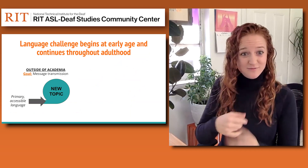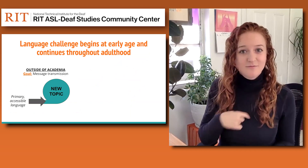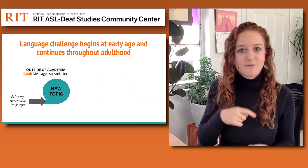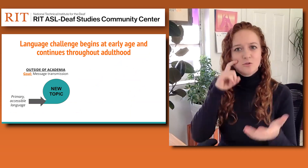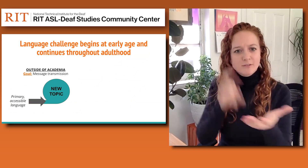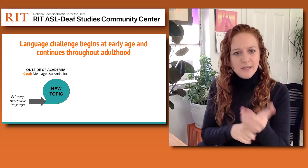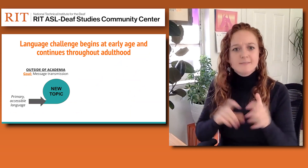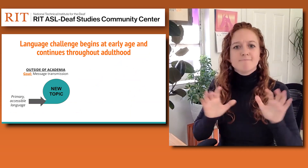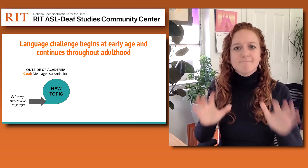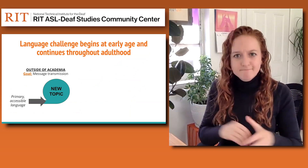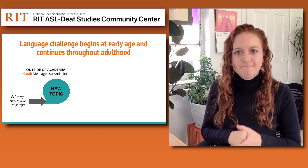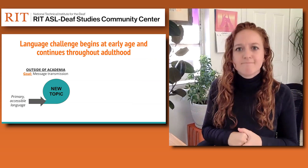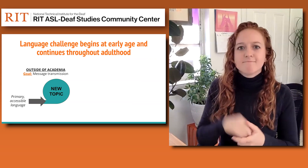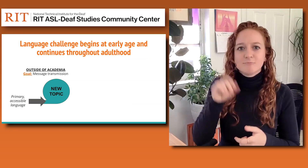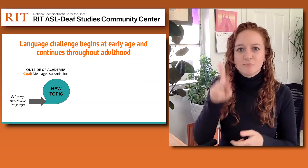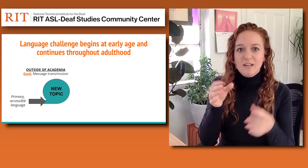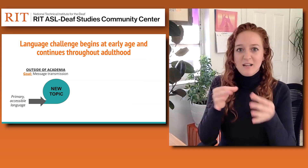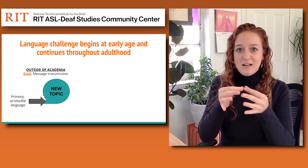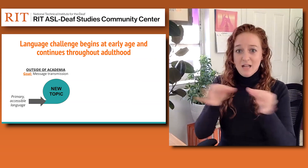In the beginning of that project,